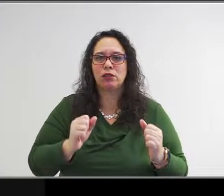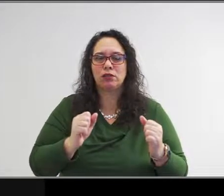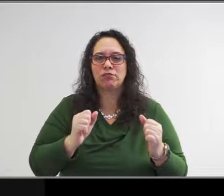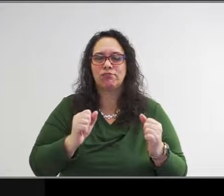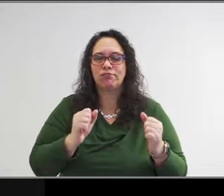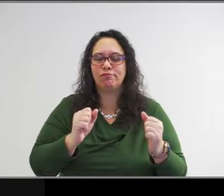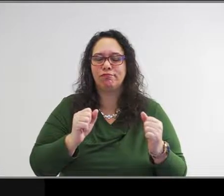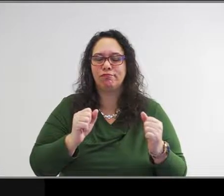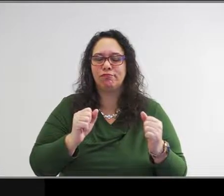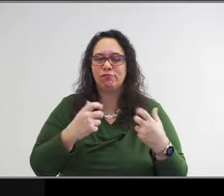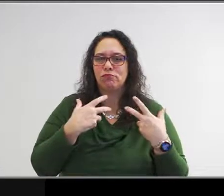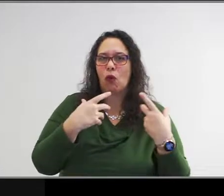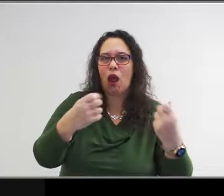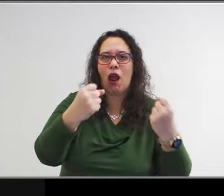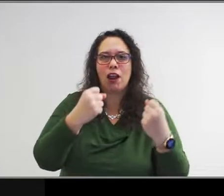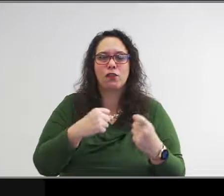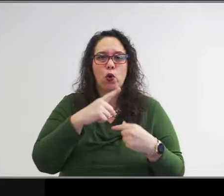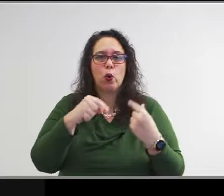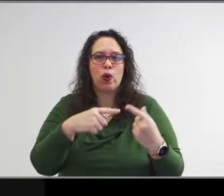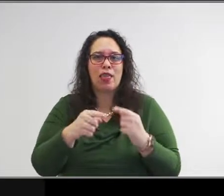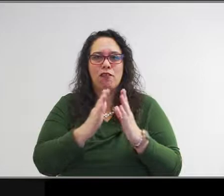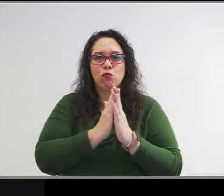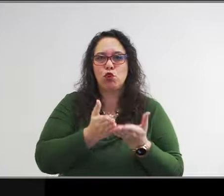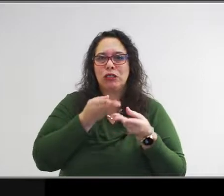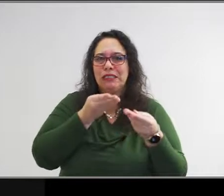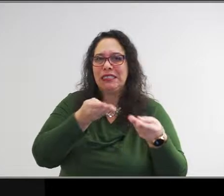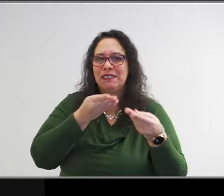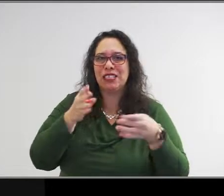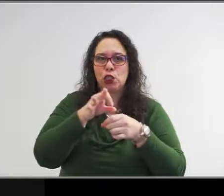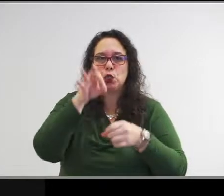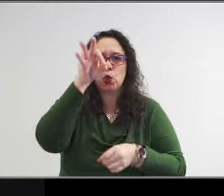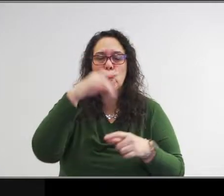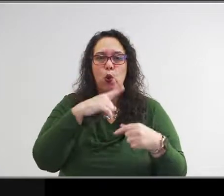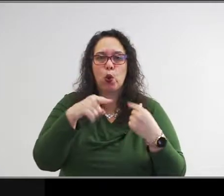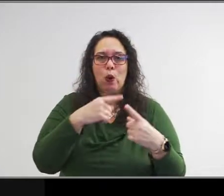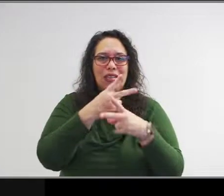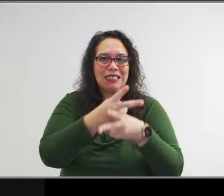that they can feel in their soul, when there's a caring adult who sees them